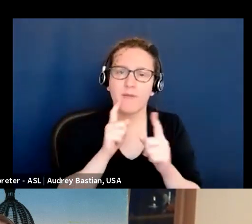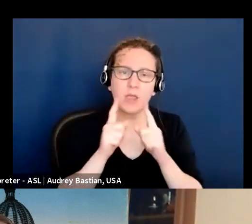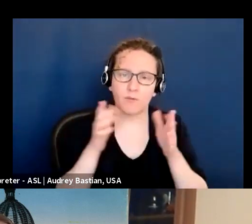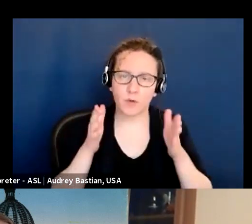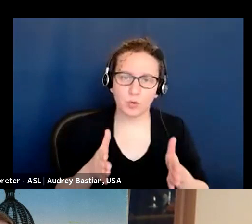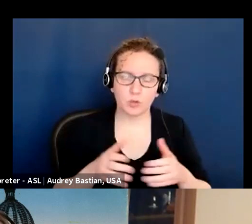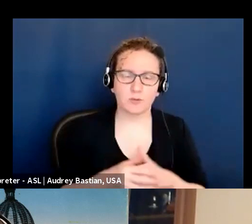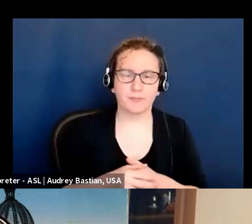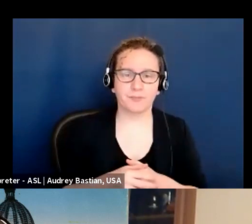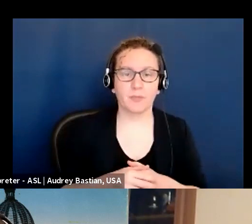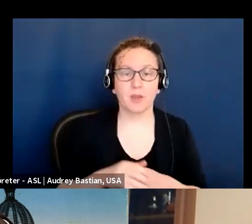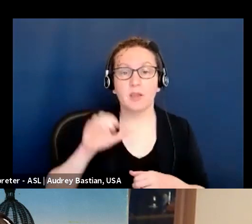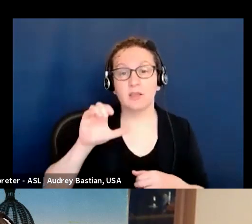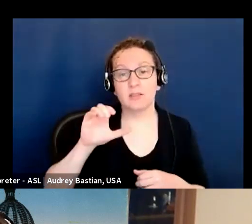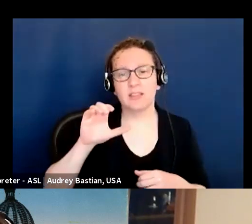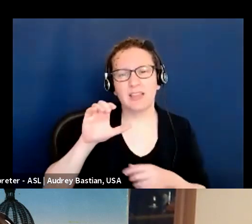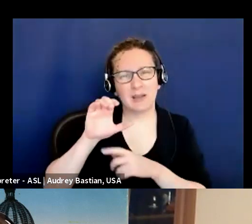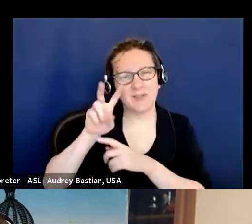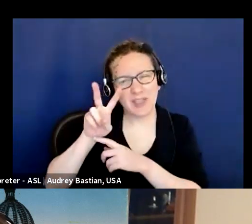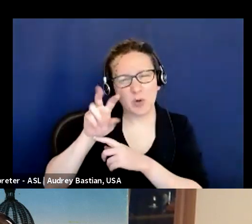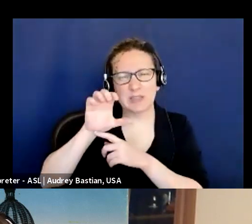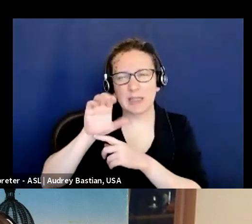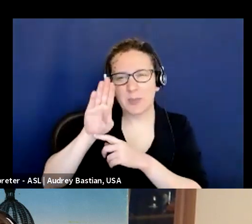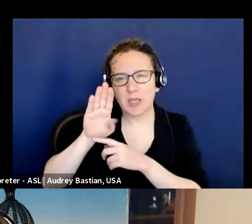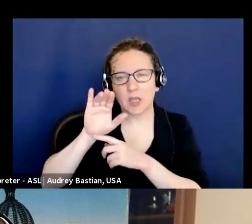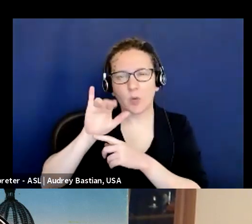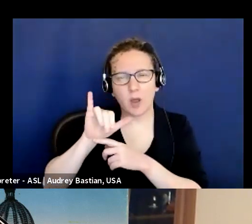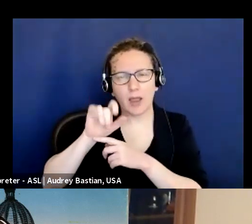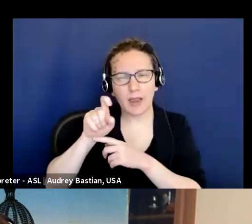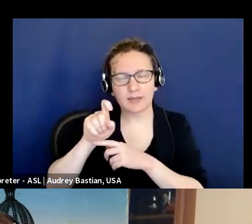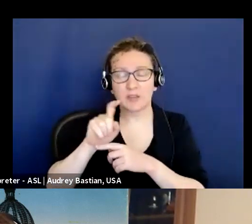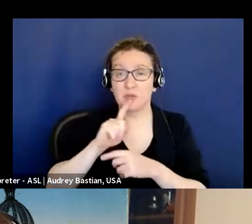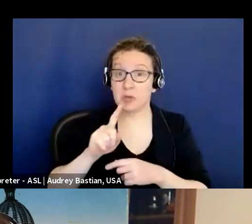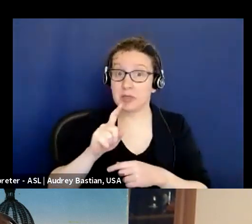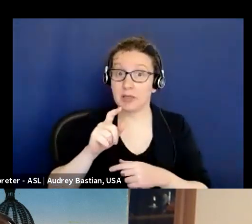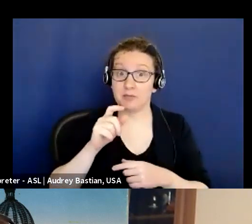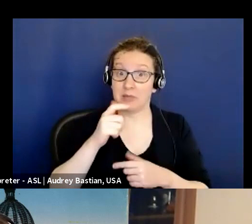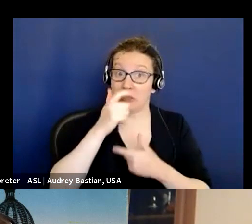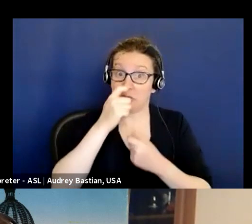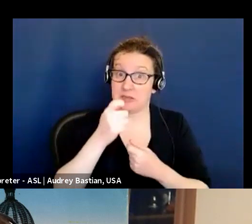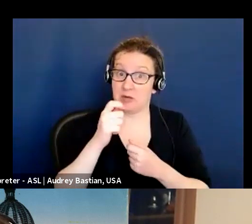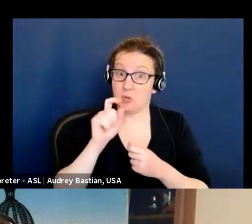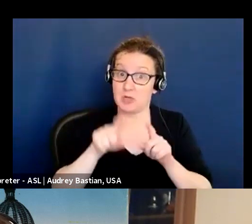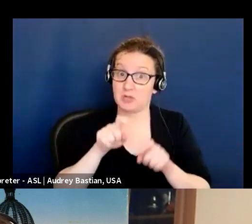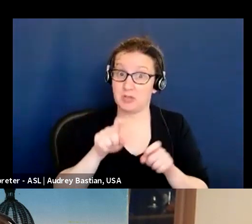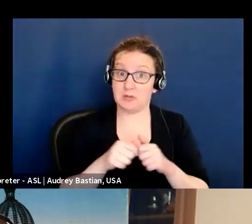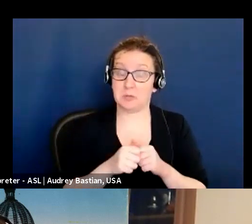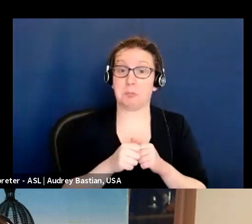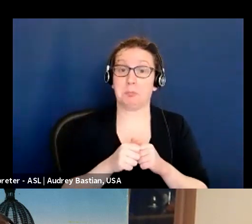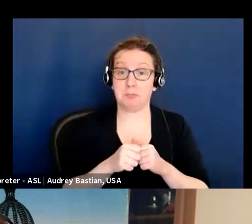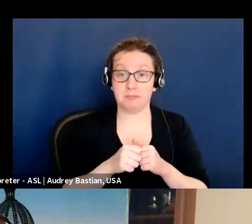And CBYX has a knack for giving weird interview questions. I also had like a challenging group